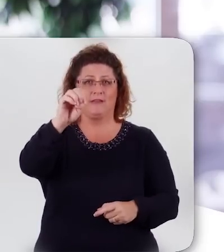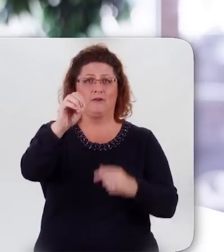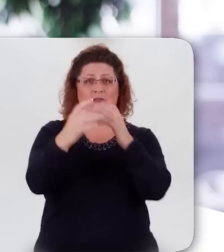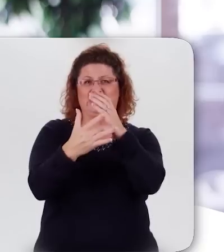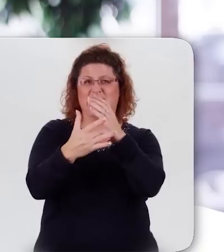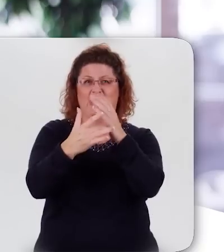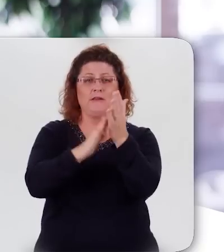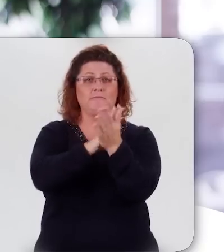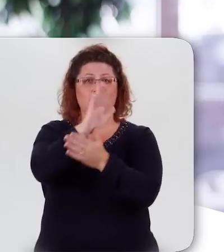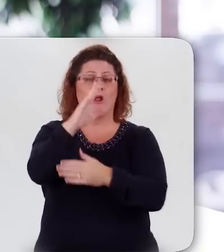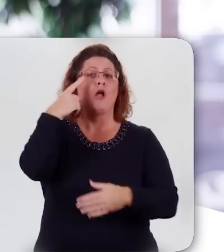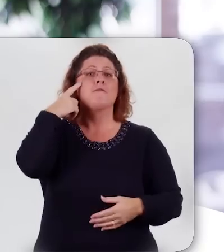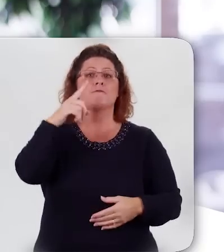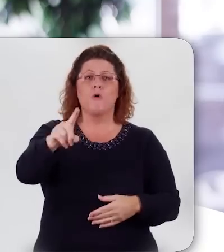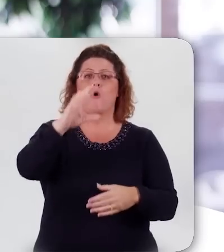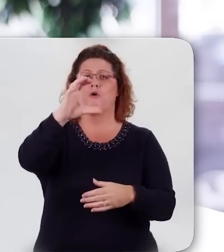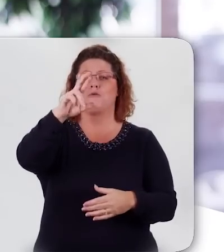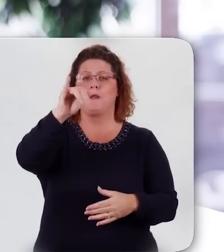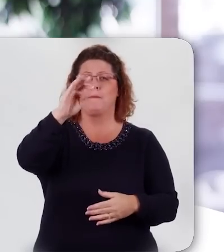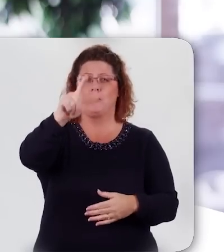and take criminal justice graduate for two years.